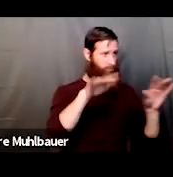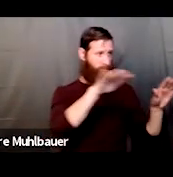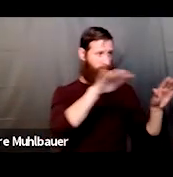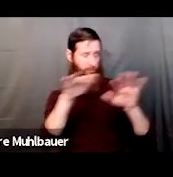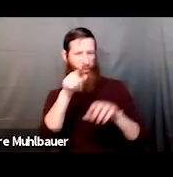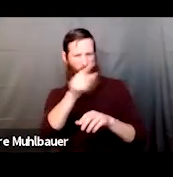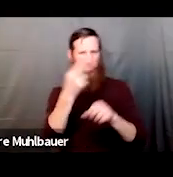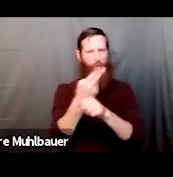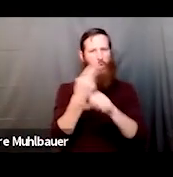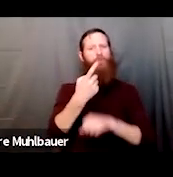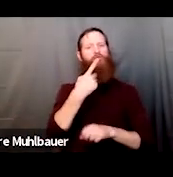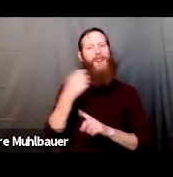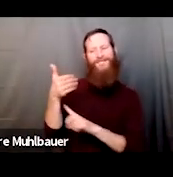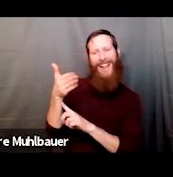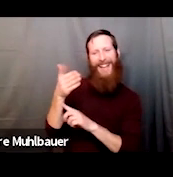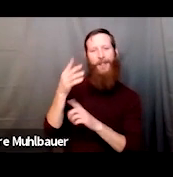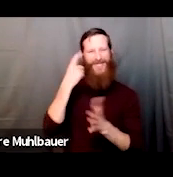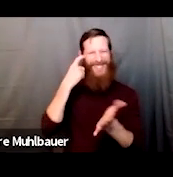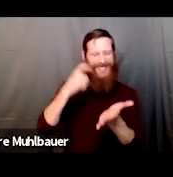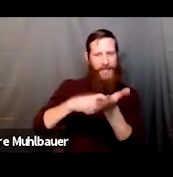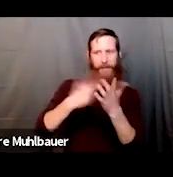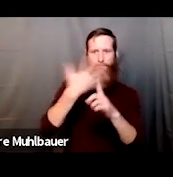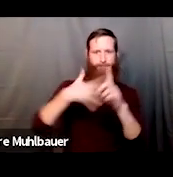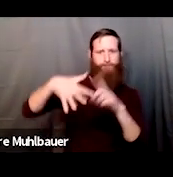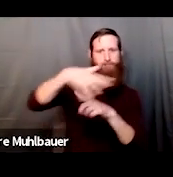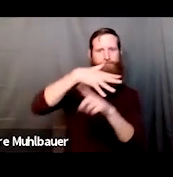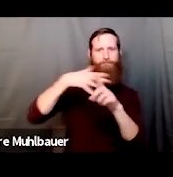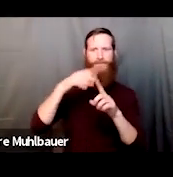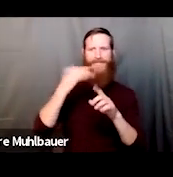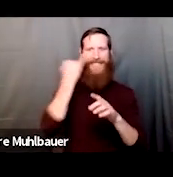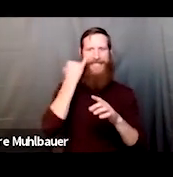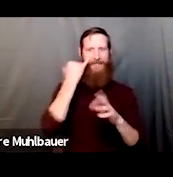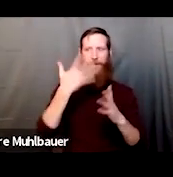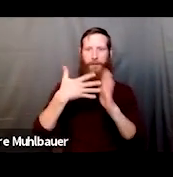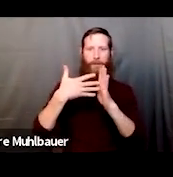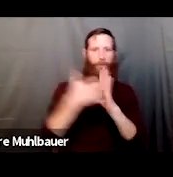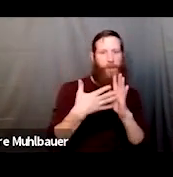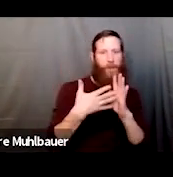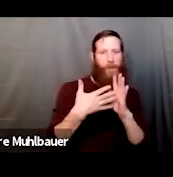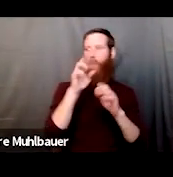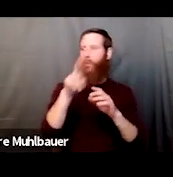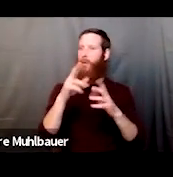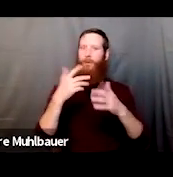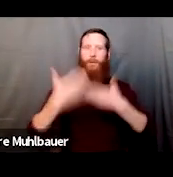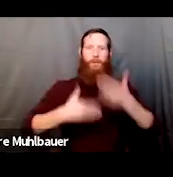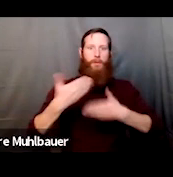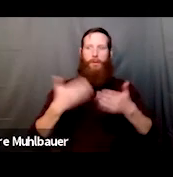to identify when there are conditions that would promote rapid instability , rapid formation of an avalanche problem